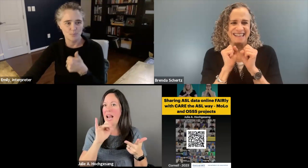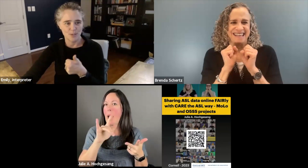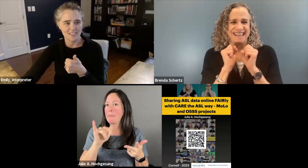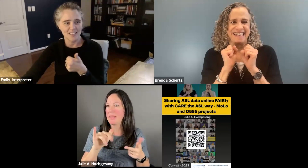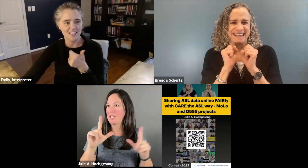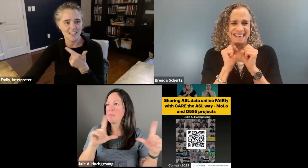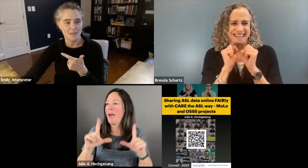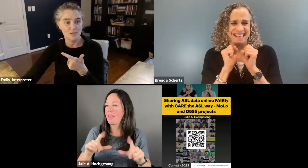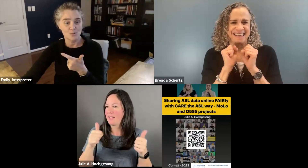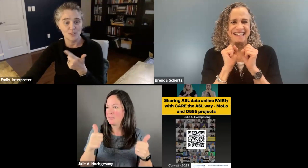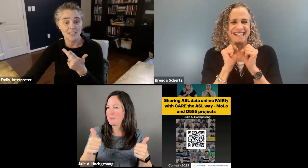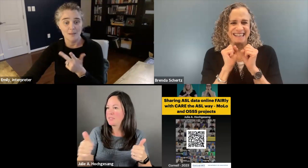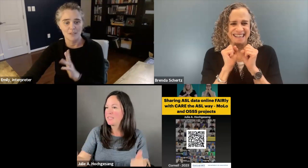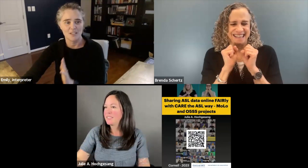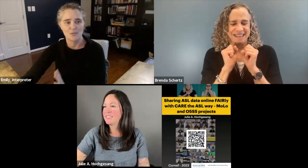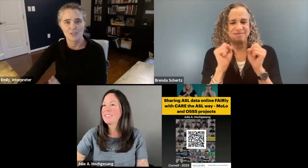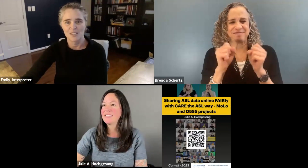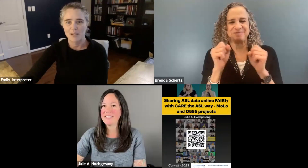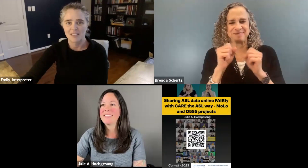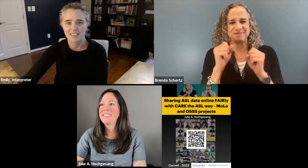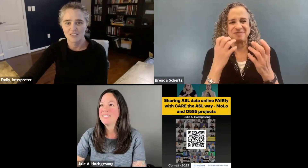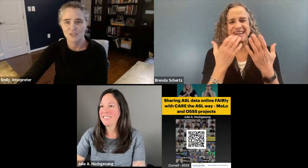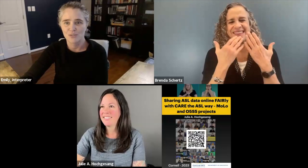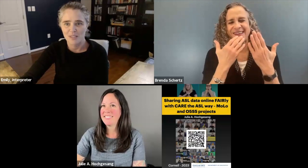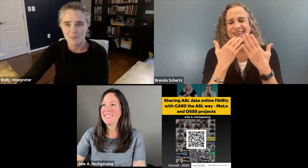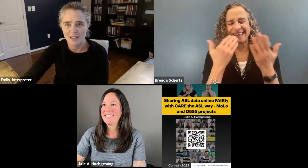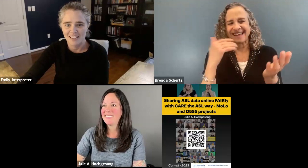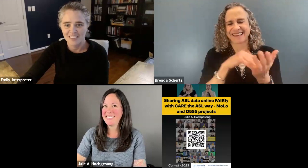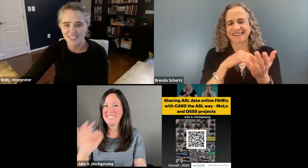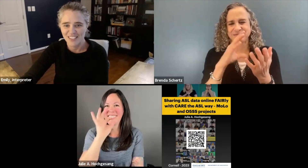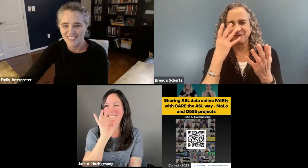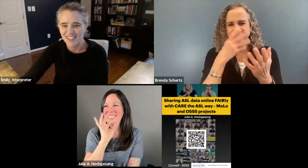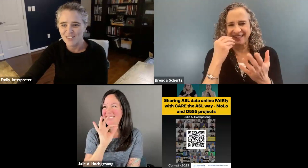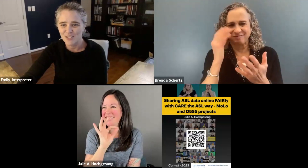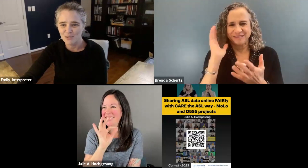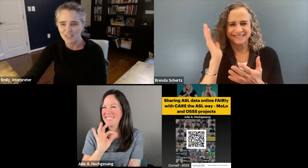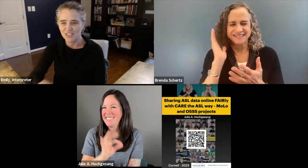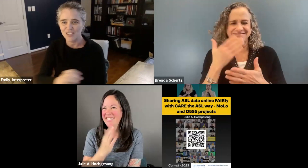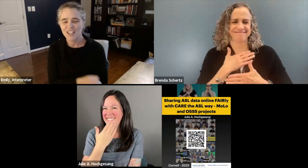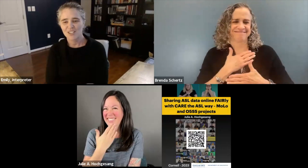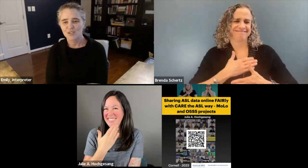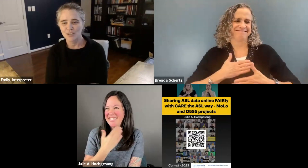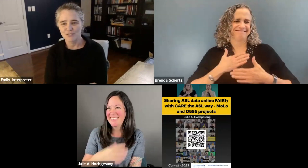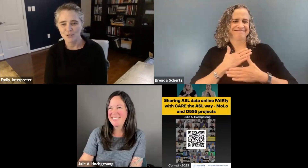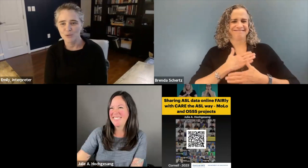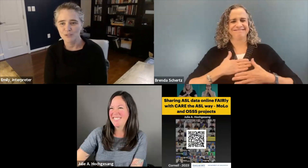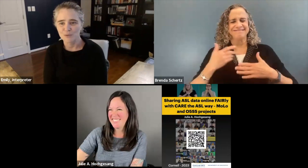Brenda Julie and Emily who are the spot who should be spotlighted okay thank you so much Julie for your wonderful